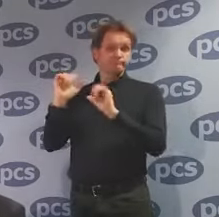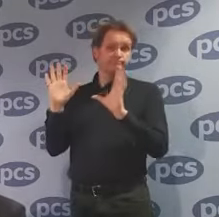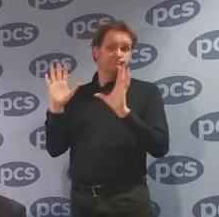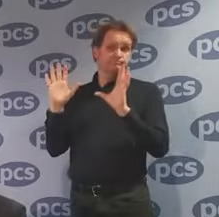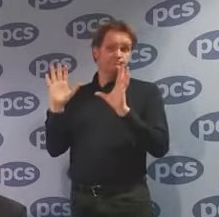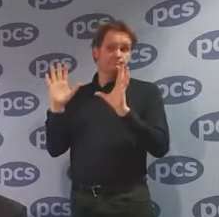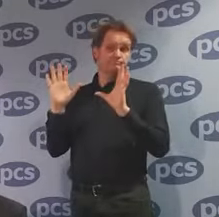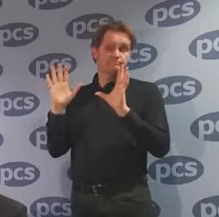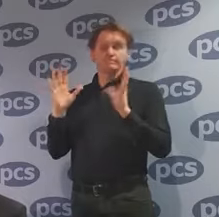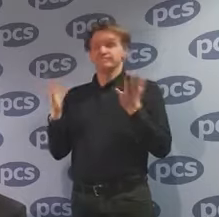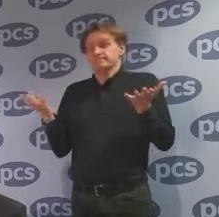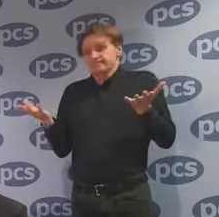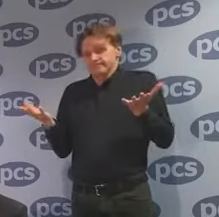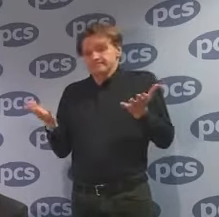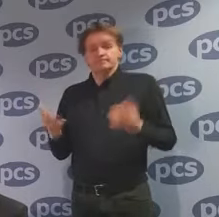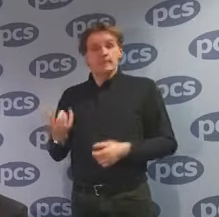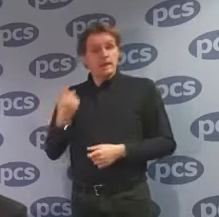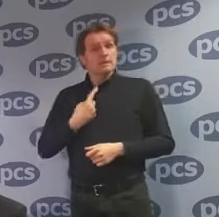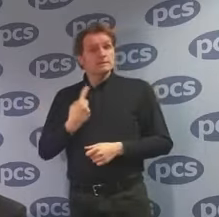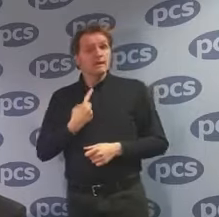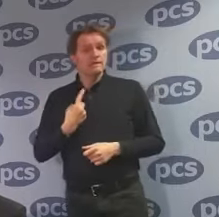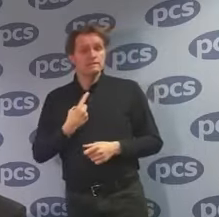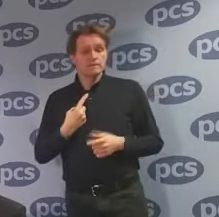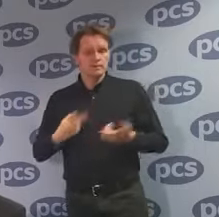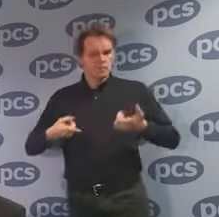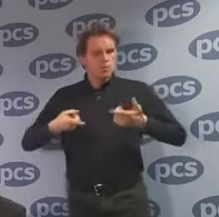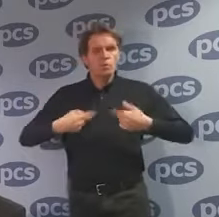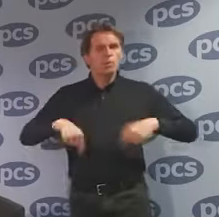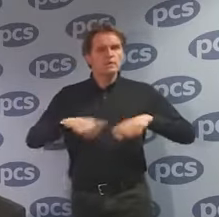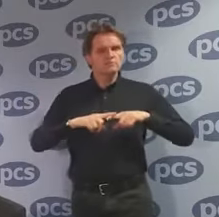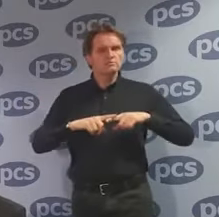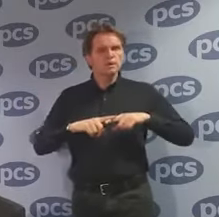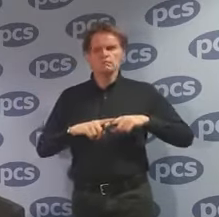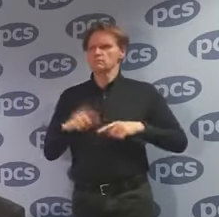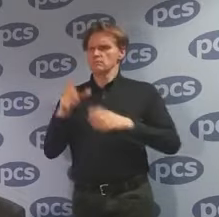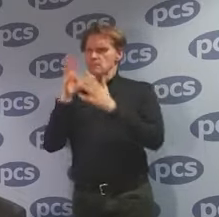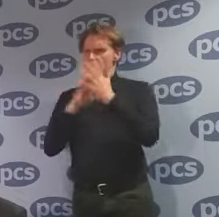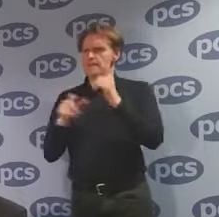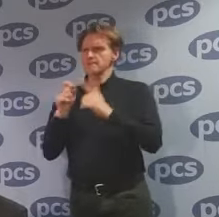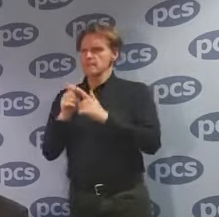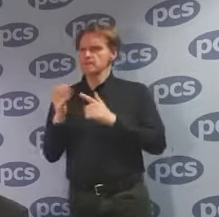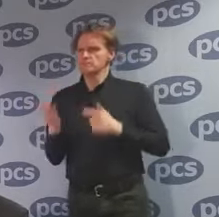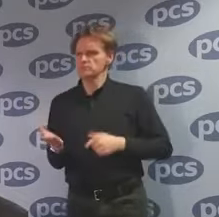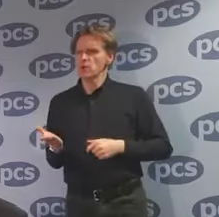the view that for us you know if anything we should say if it's good enough for MPs it's good enough for us and let's all level up to the same type